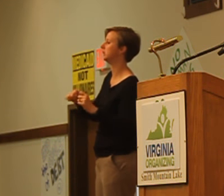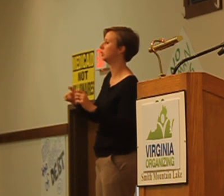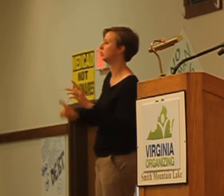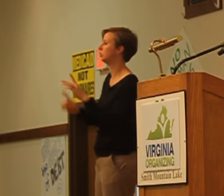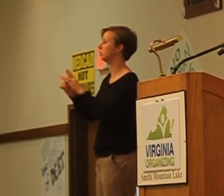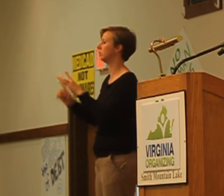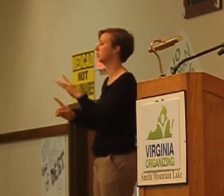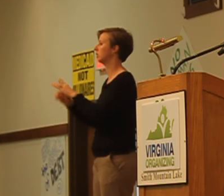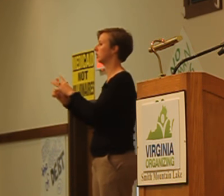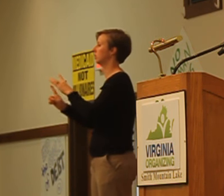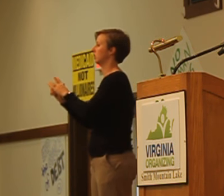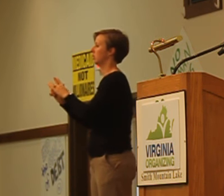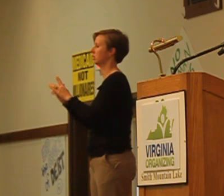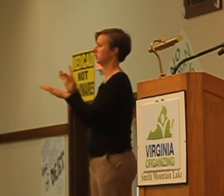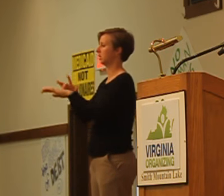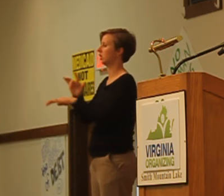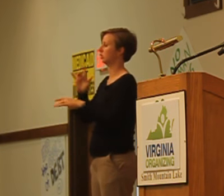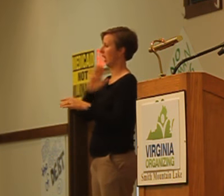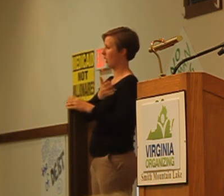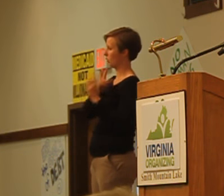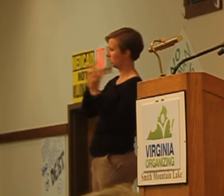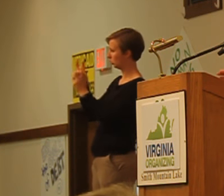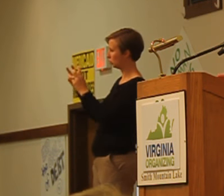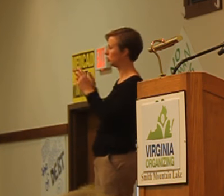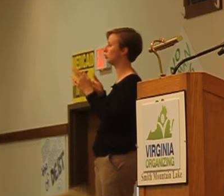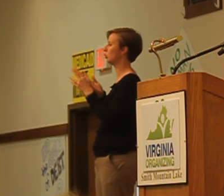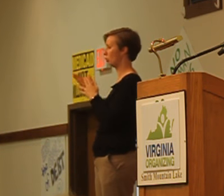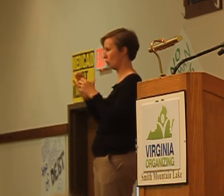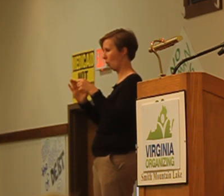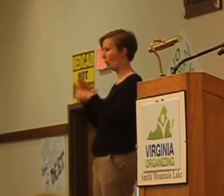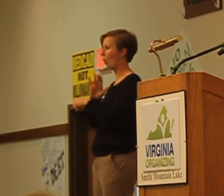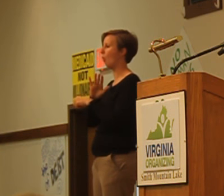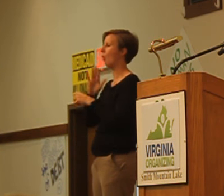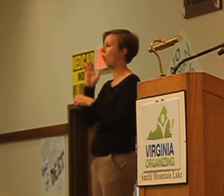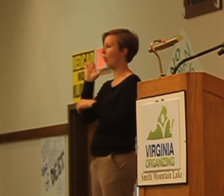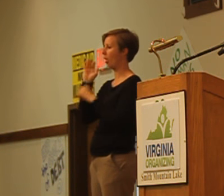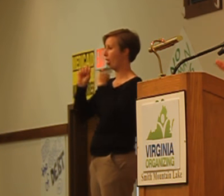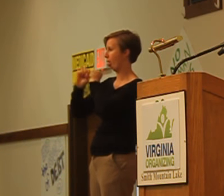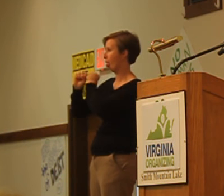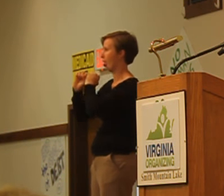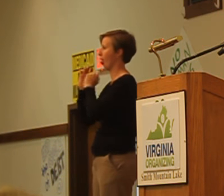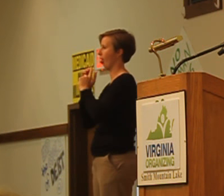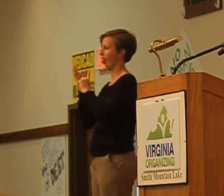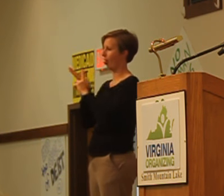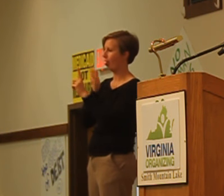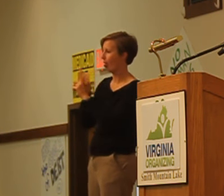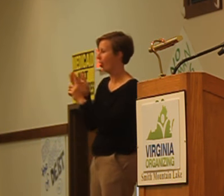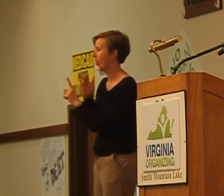We gave all candidates, the independent and the parties and Republicans and Democratic candidates,